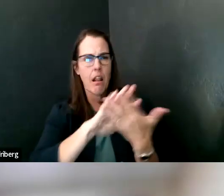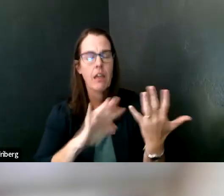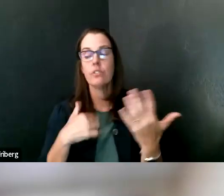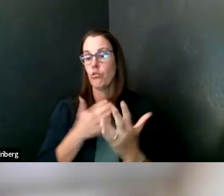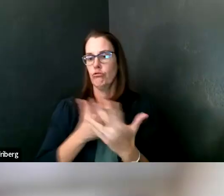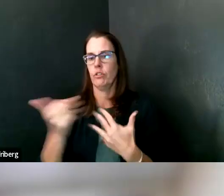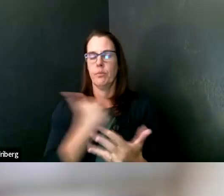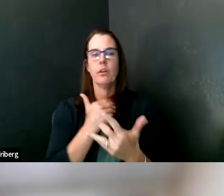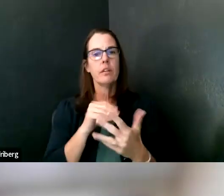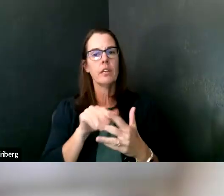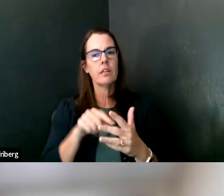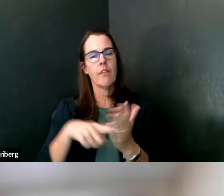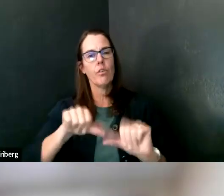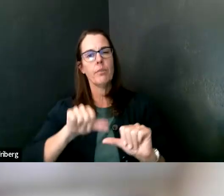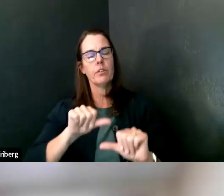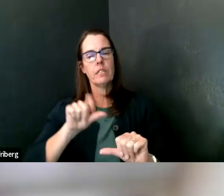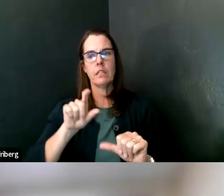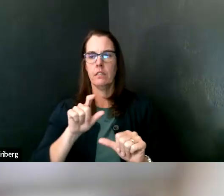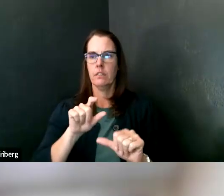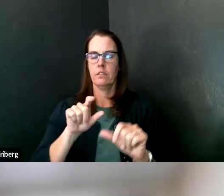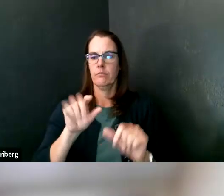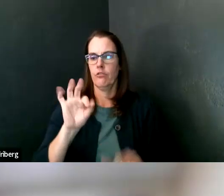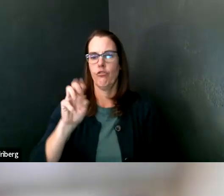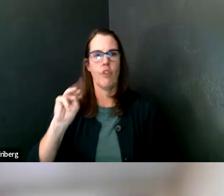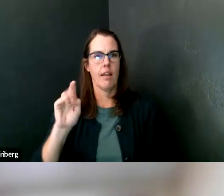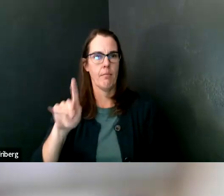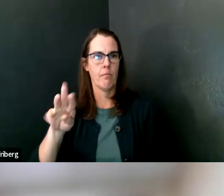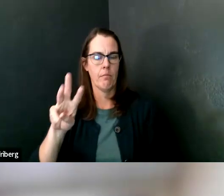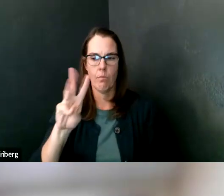framework should be established before reviews begin rather than developed alongside them.